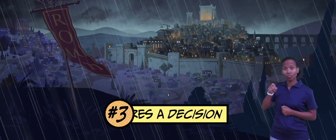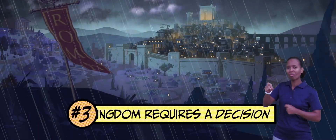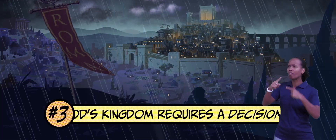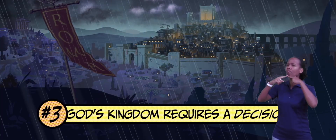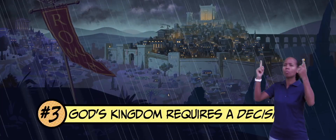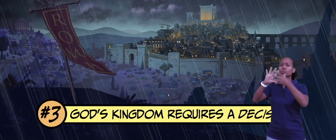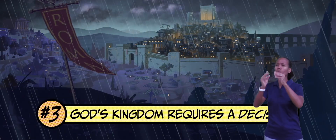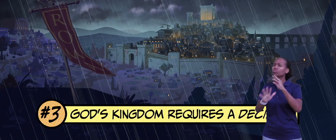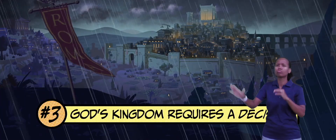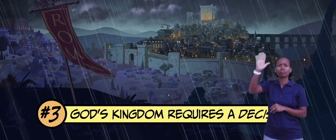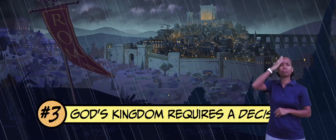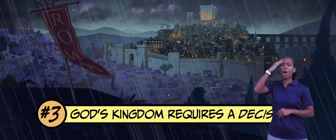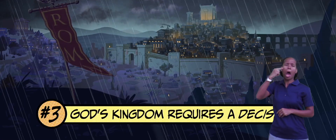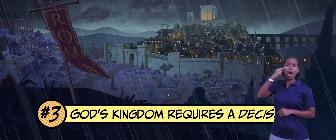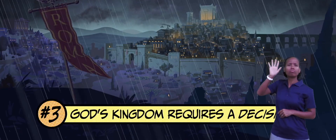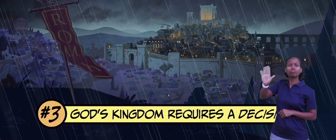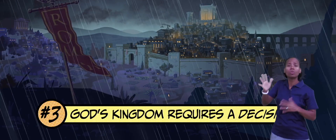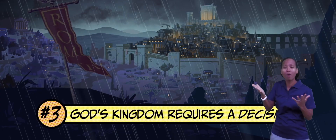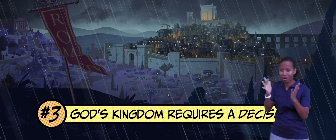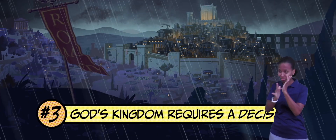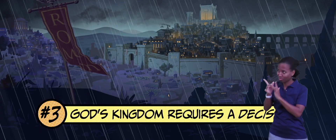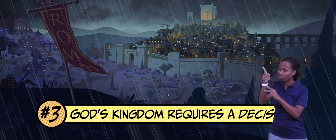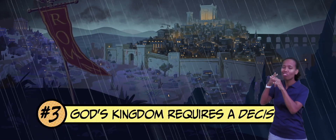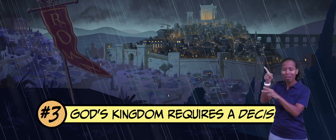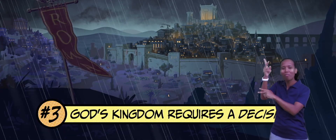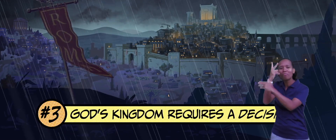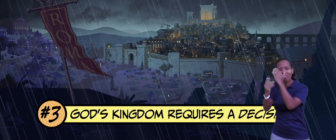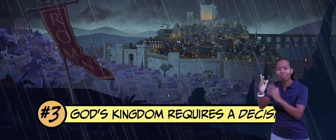Tim: Yes. Jesus stood in the tradition of Israel’s prophets,